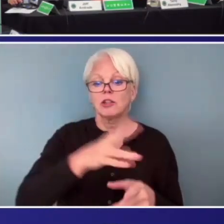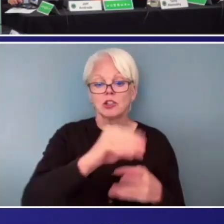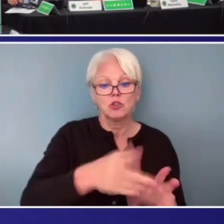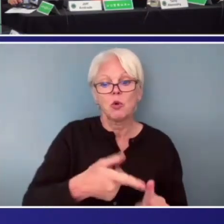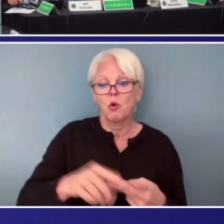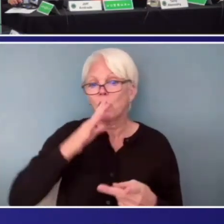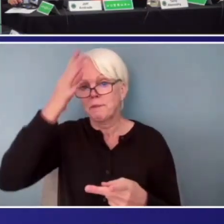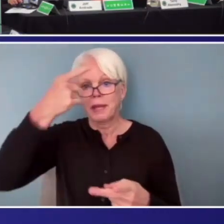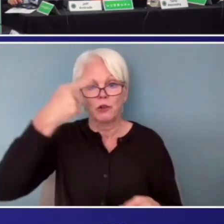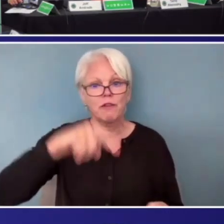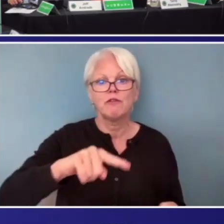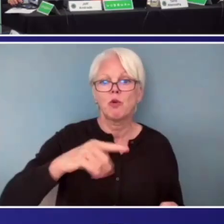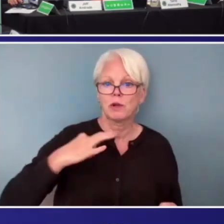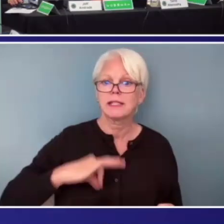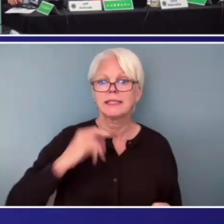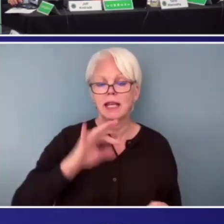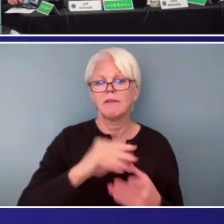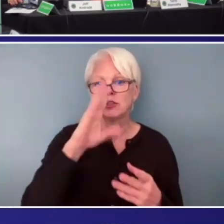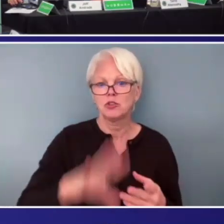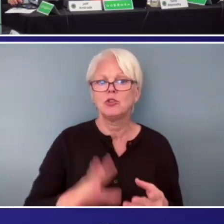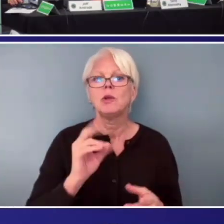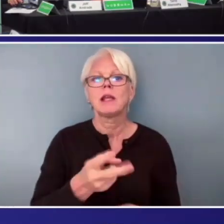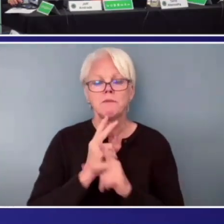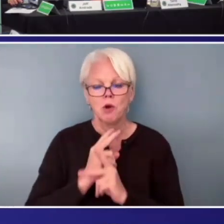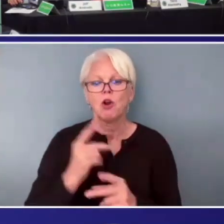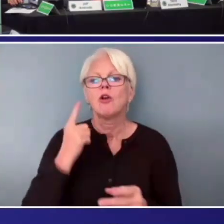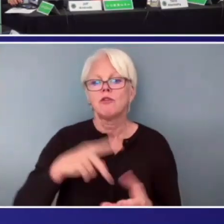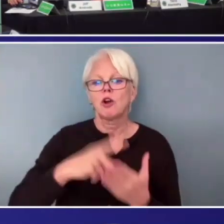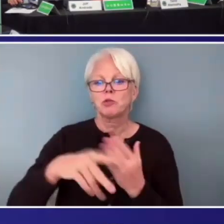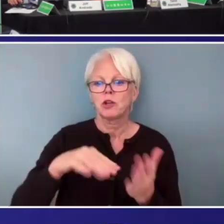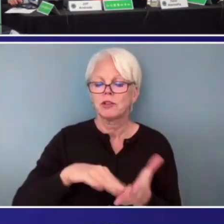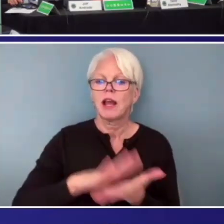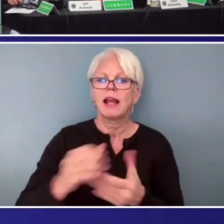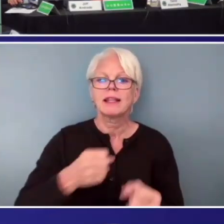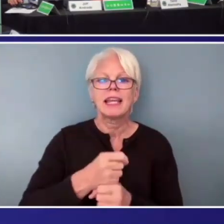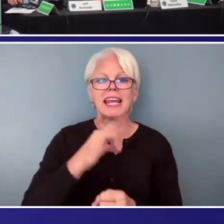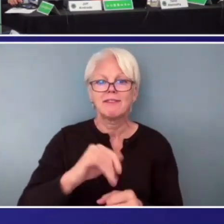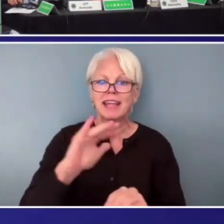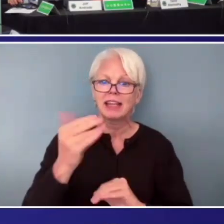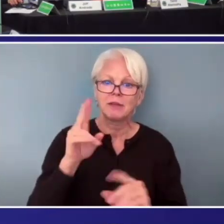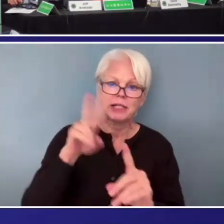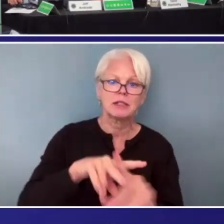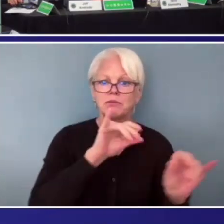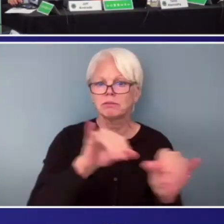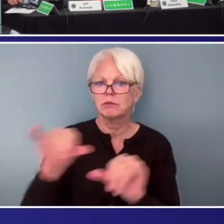for a program of study for an academic year, as long as any such limit is applied consistently to all students enrolled in